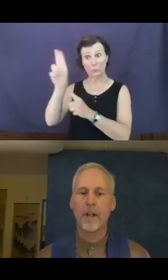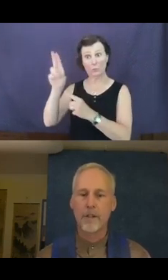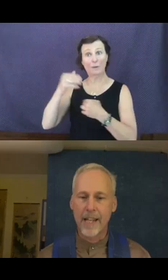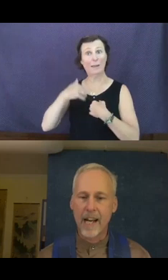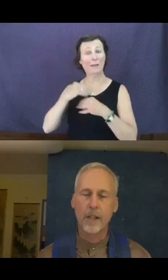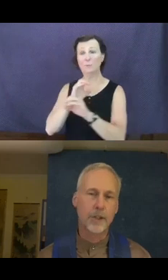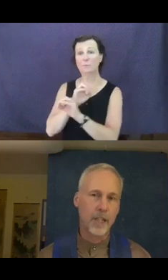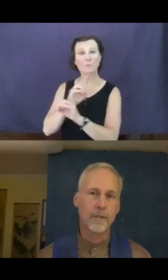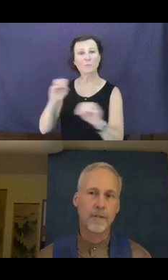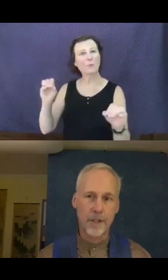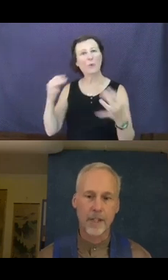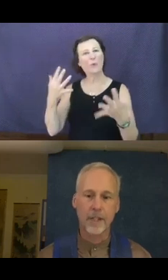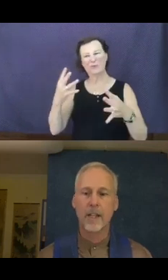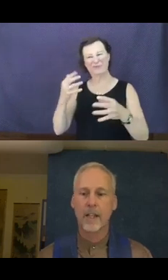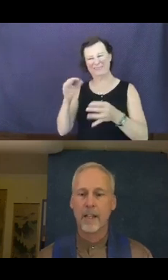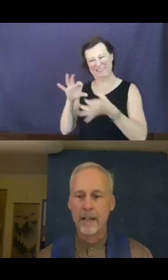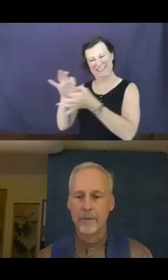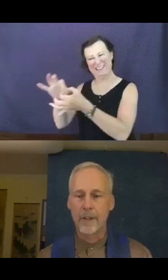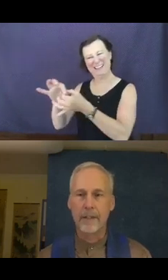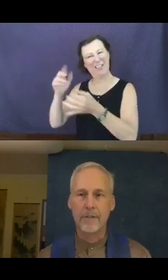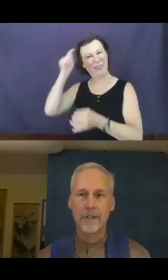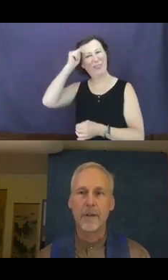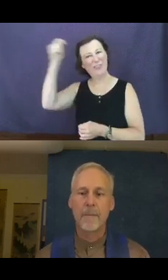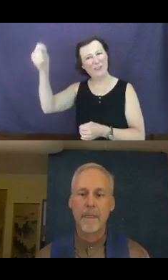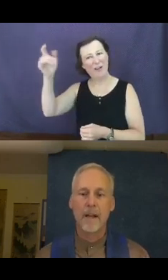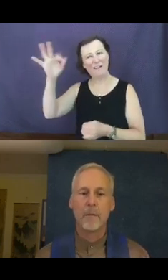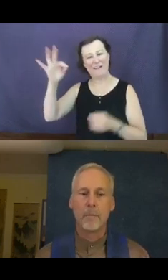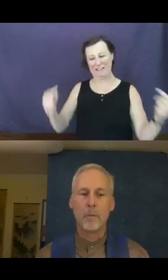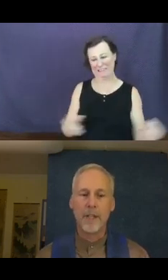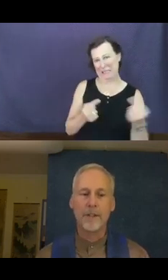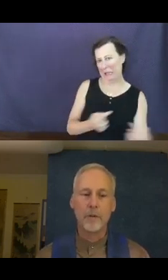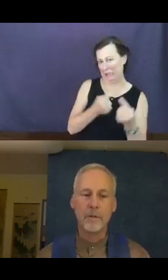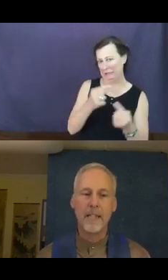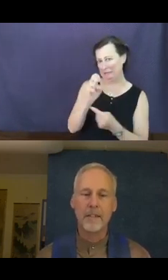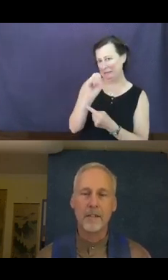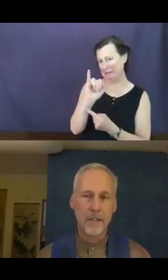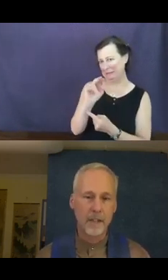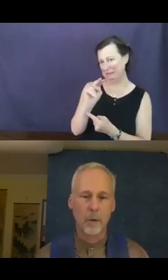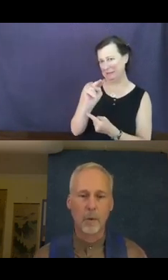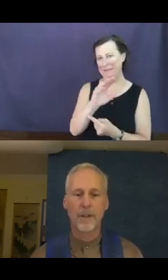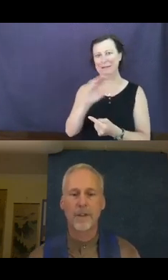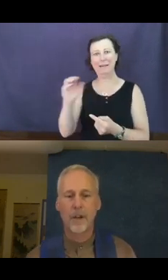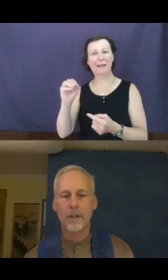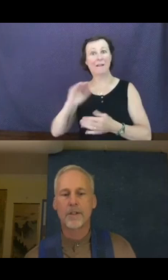theology of sin and forgiveness, but we do need to deal with hurts that